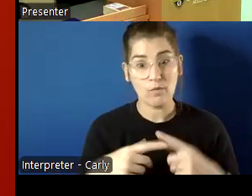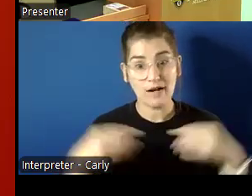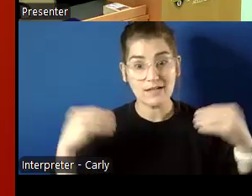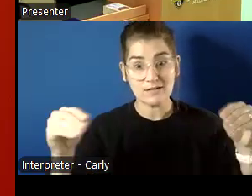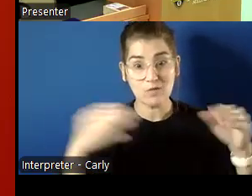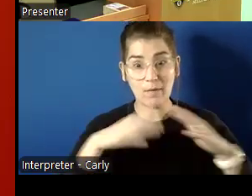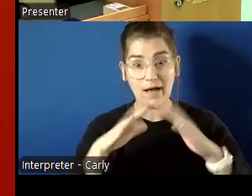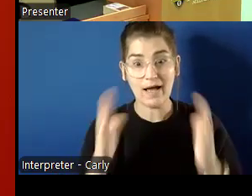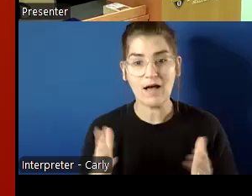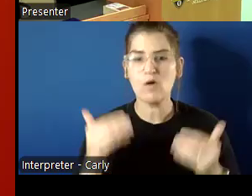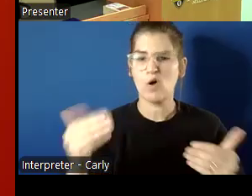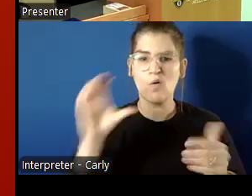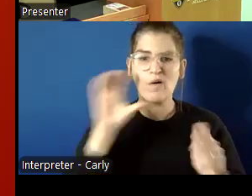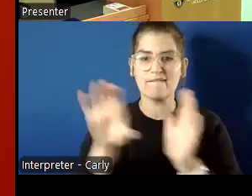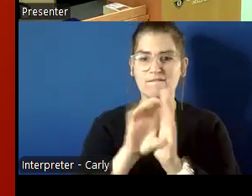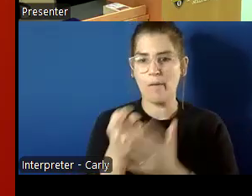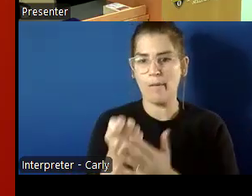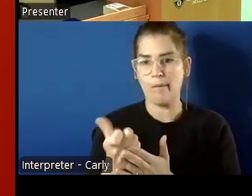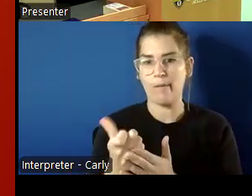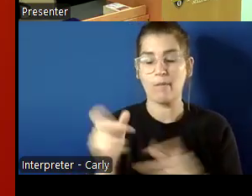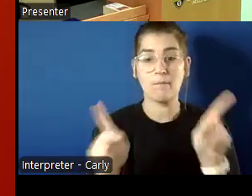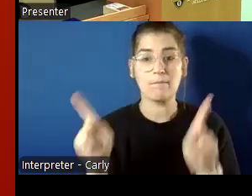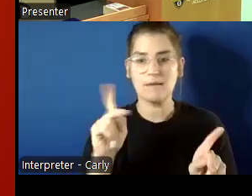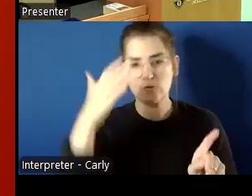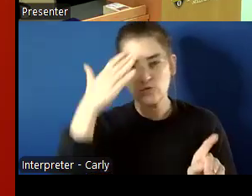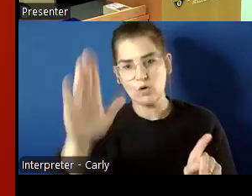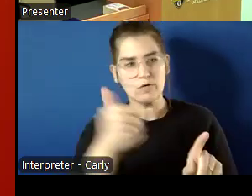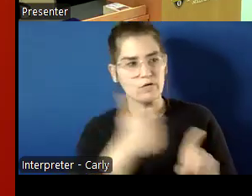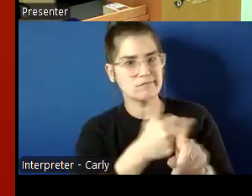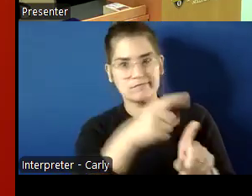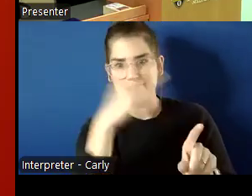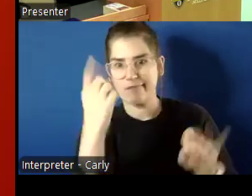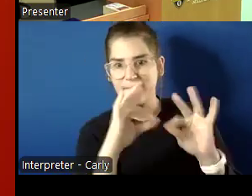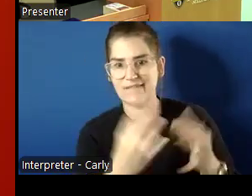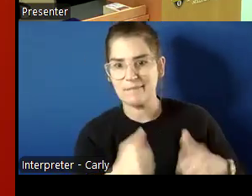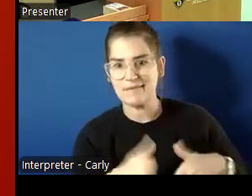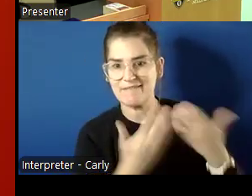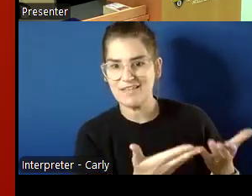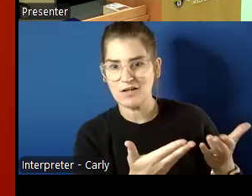my photos down so that prospective buyers wouldn't know a black family lived there.